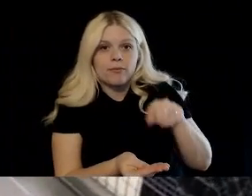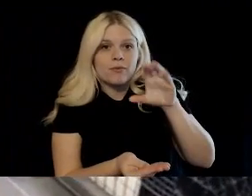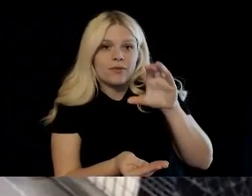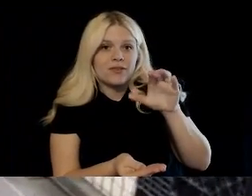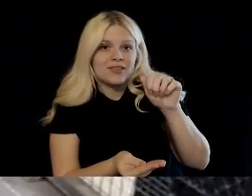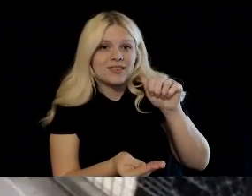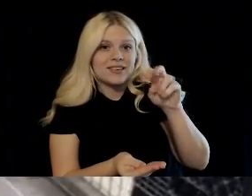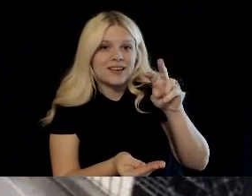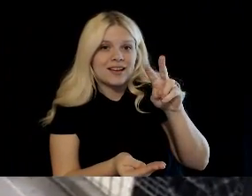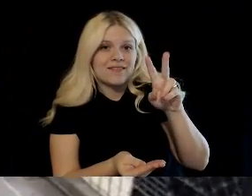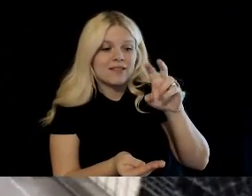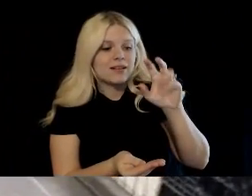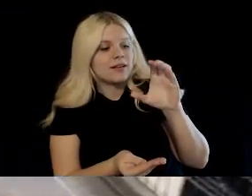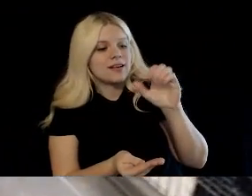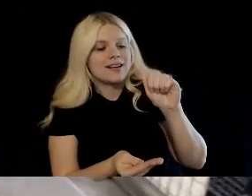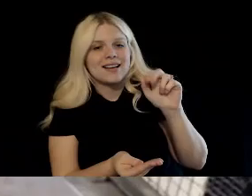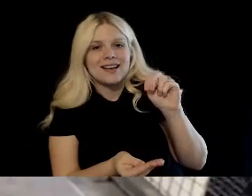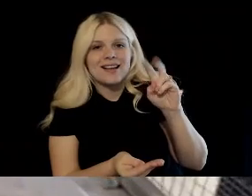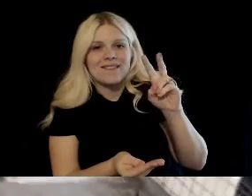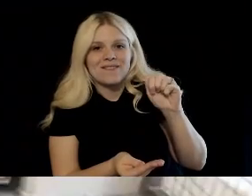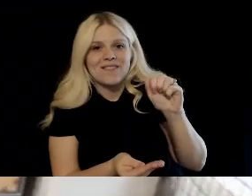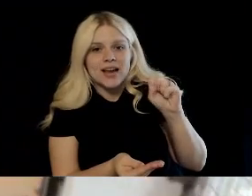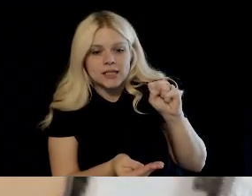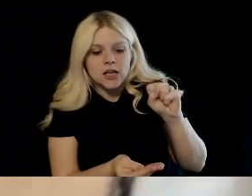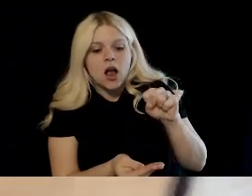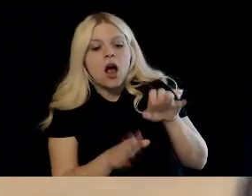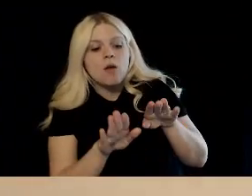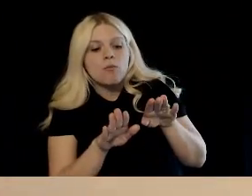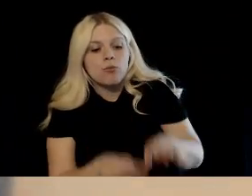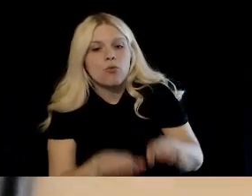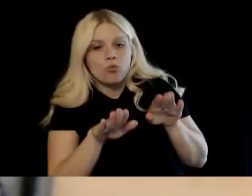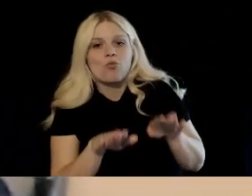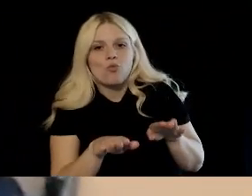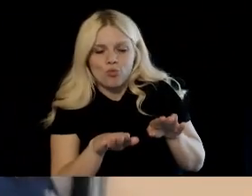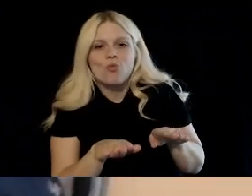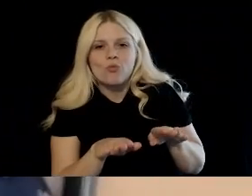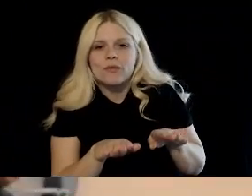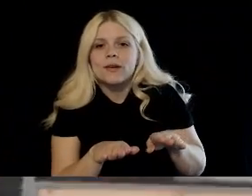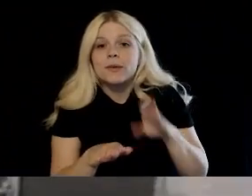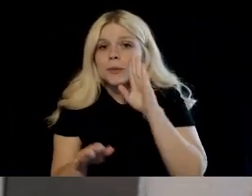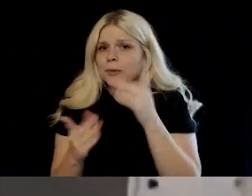Erica: And then he's just getting treats during this time? Michelle: He's actually just gonna lay there and hold still.